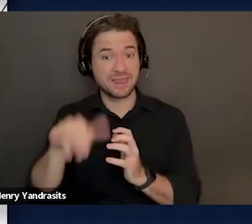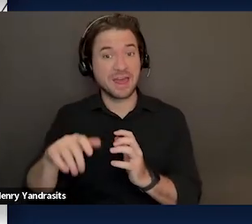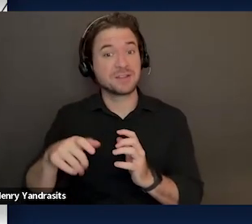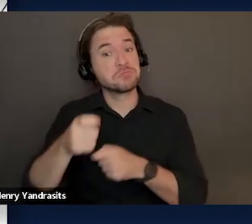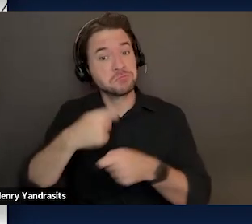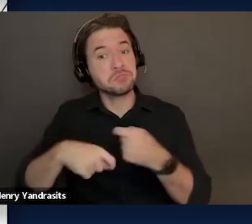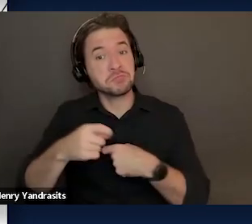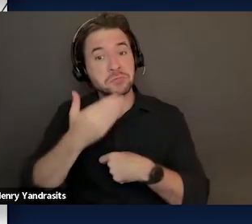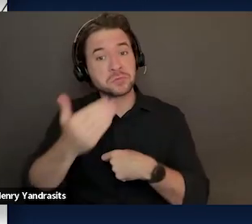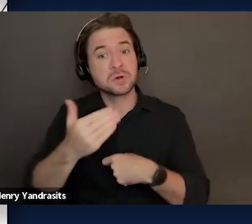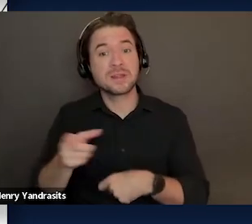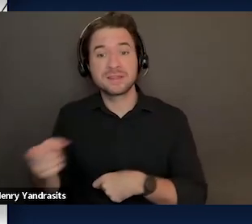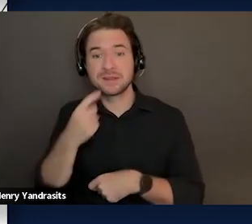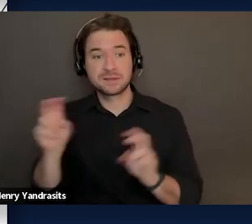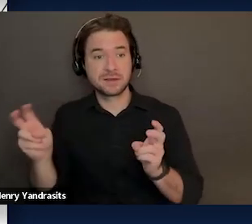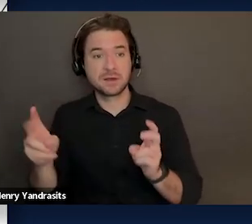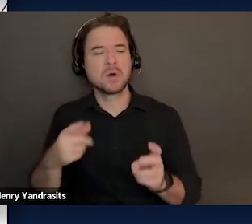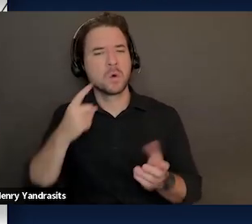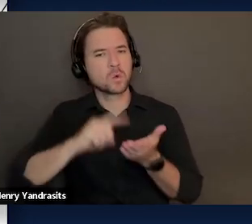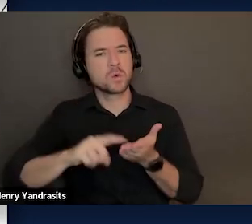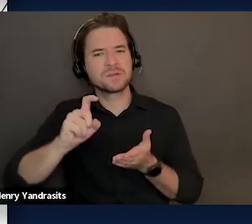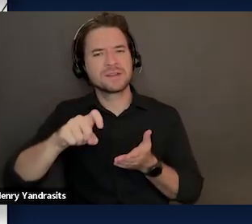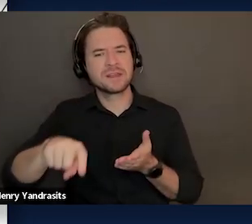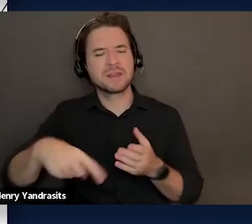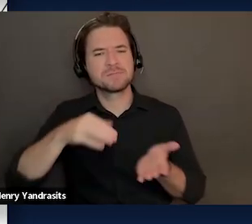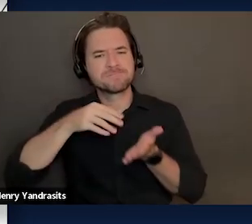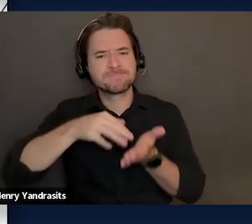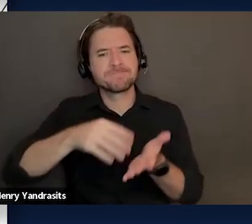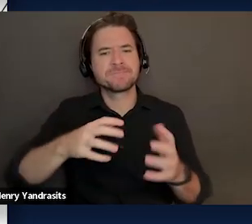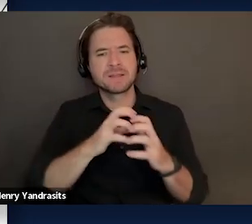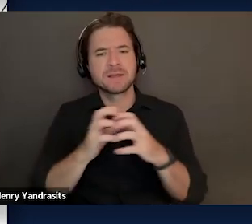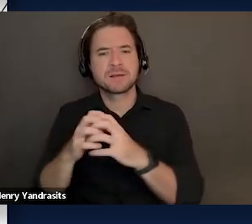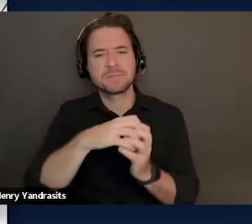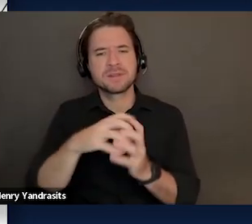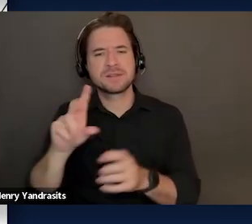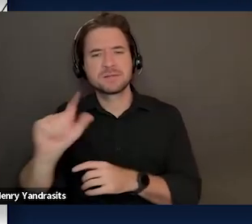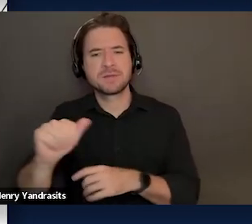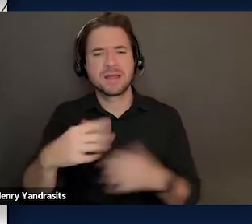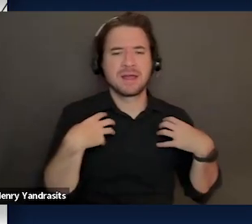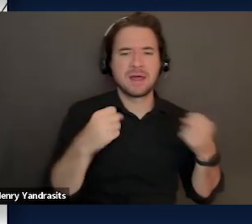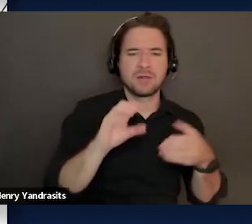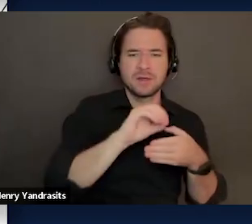Uh, there's a research need to examine the intersection between disability and the health outcomes of racial, ethnic.